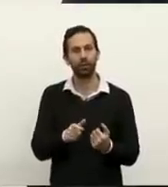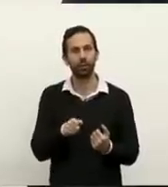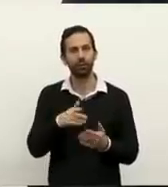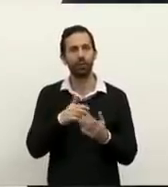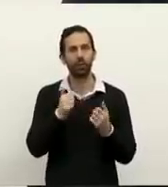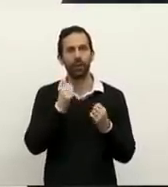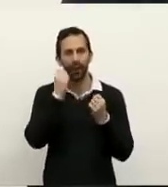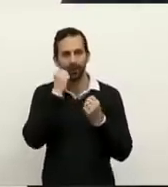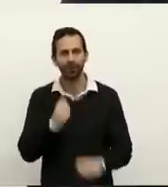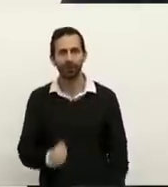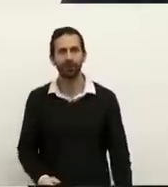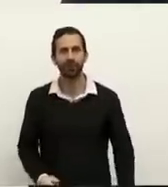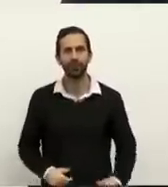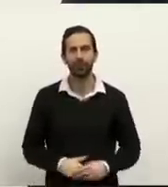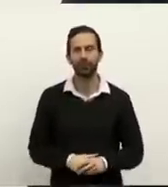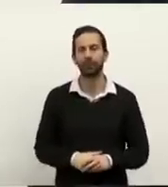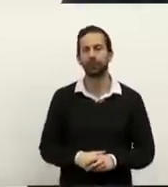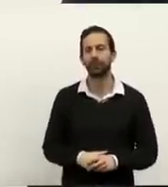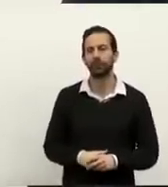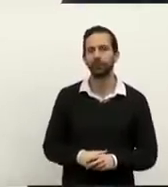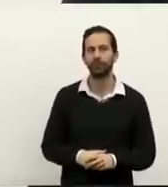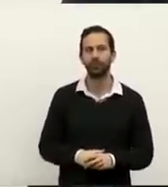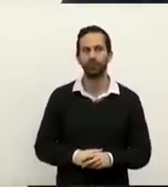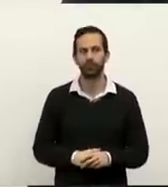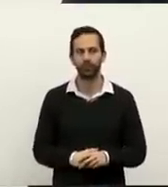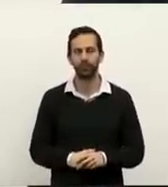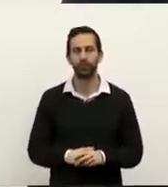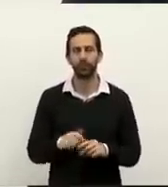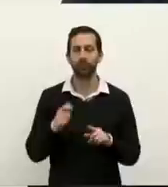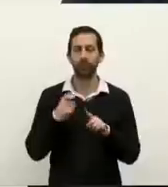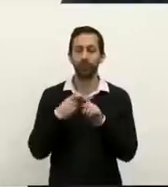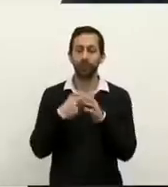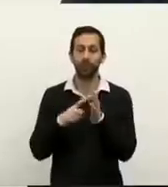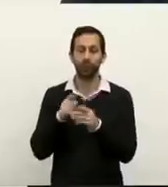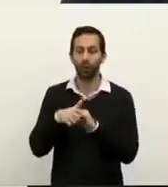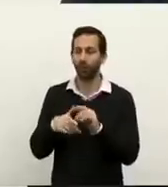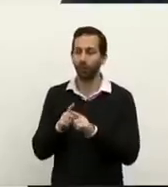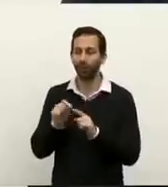That's really good evidence. Once we get into, as Carl's mentioned, his complex postural